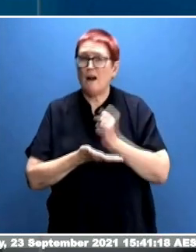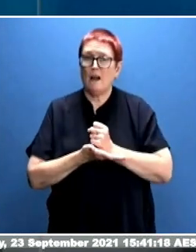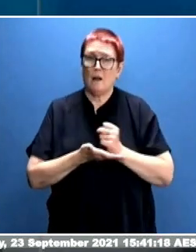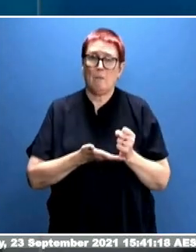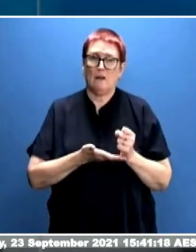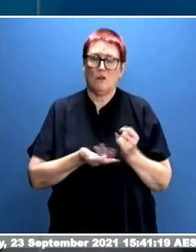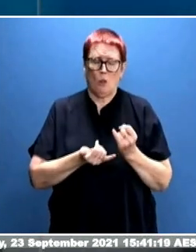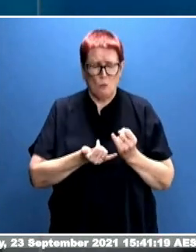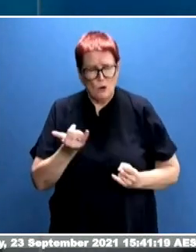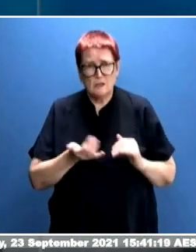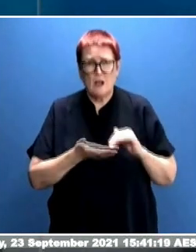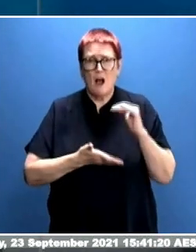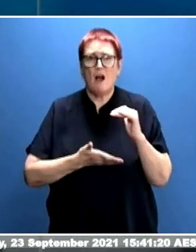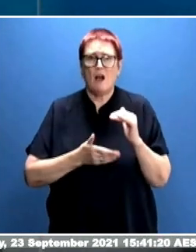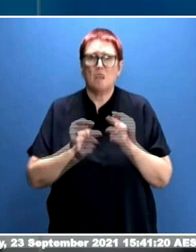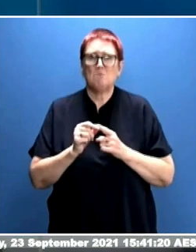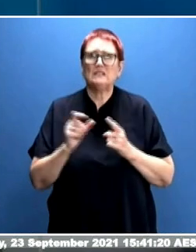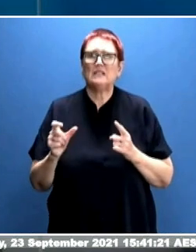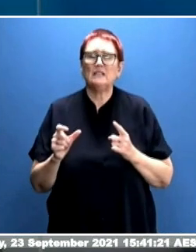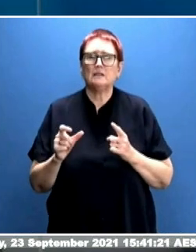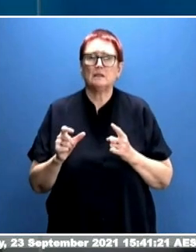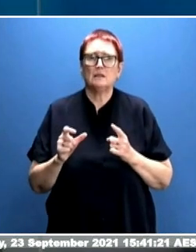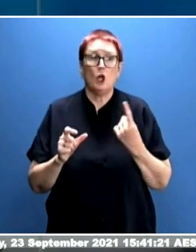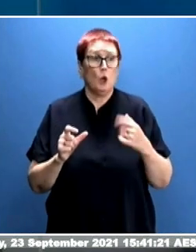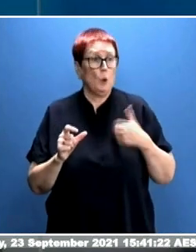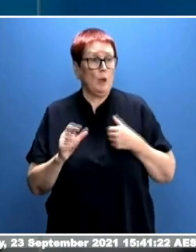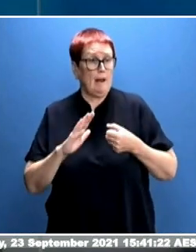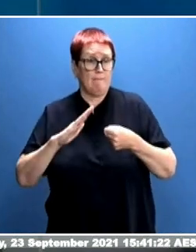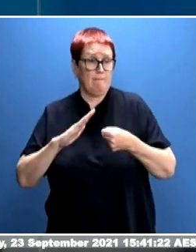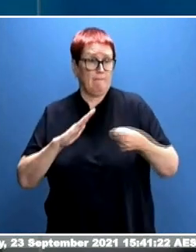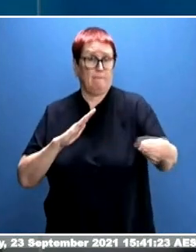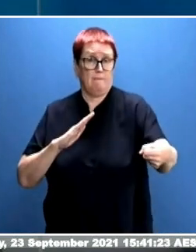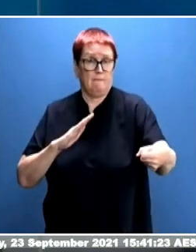highest percentage of total out-of-home care children as Aboriginal, but